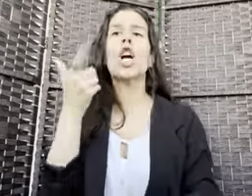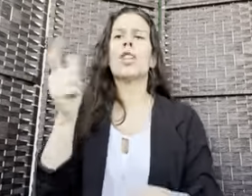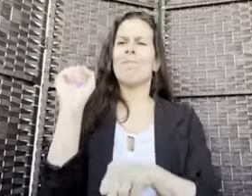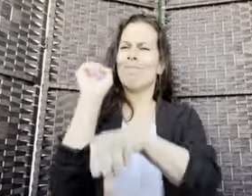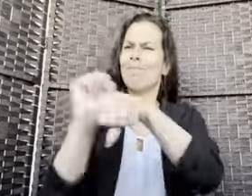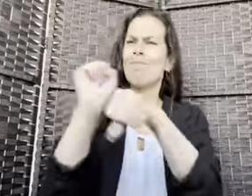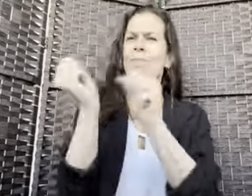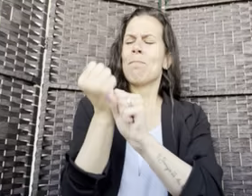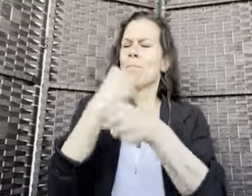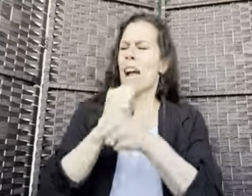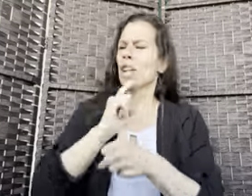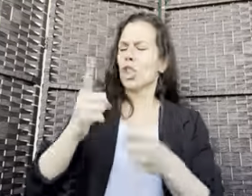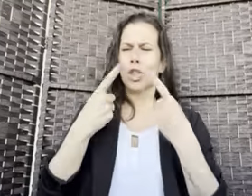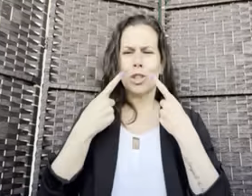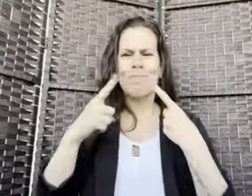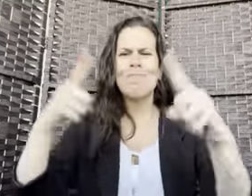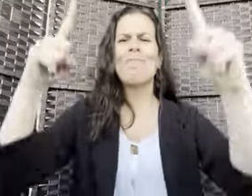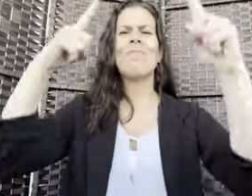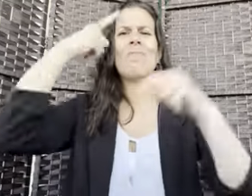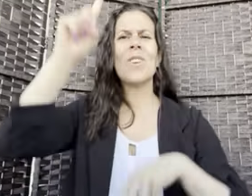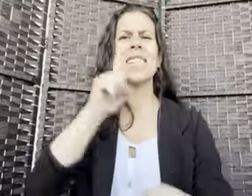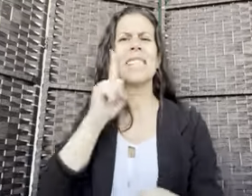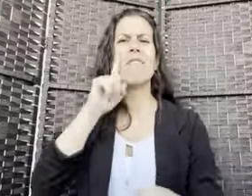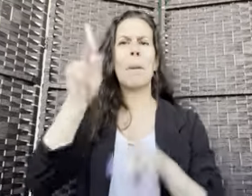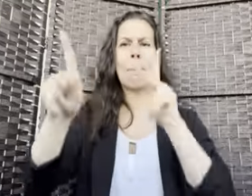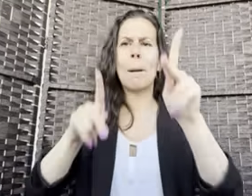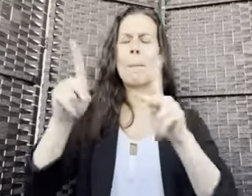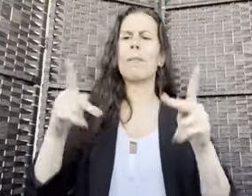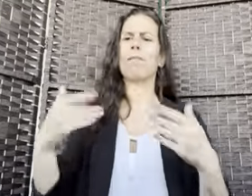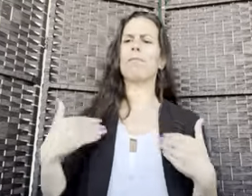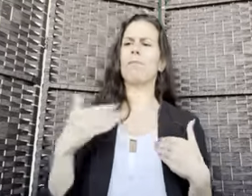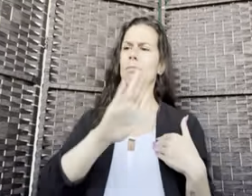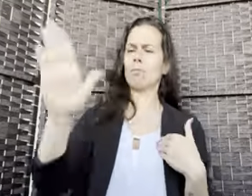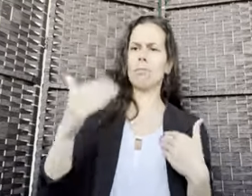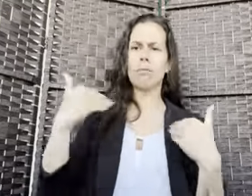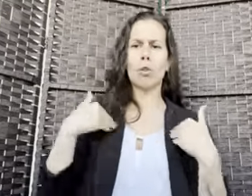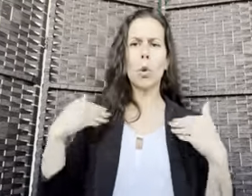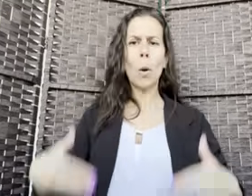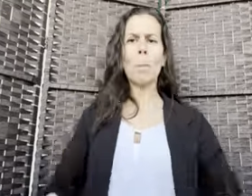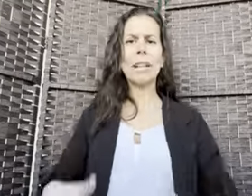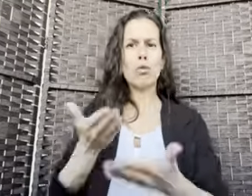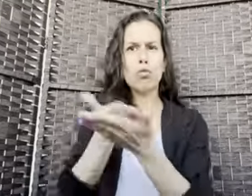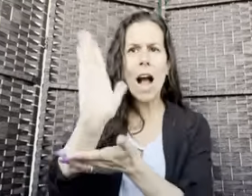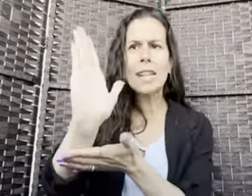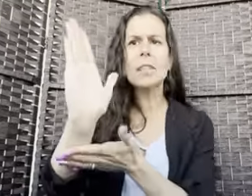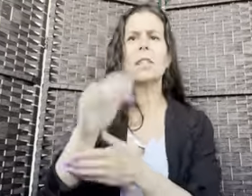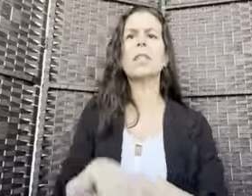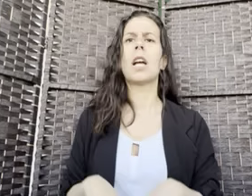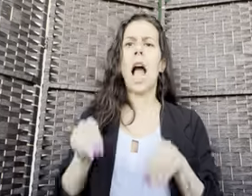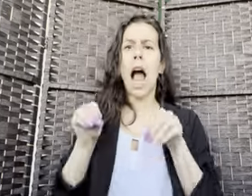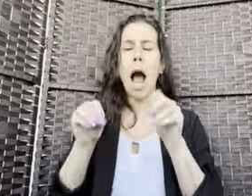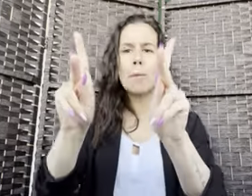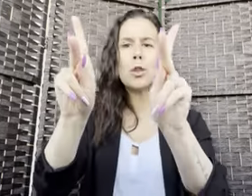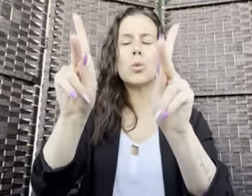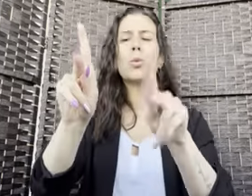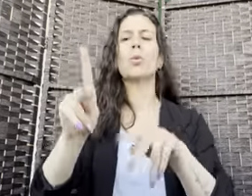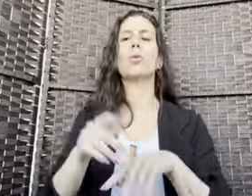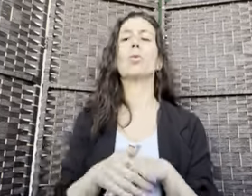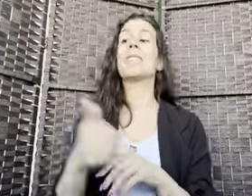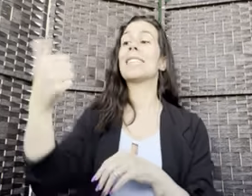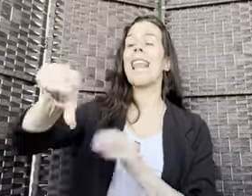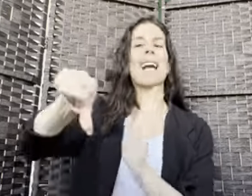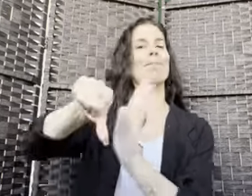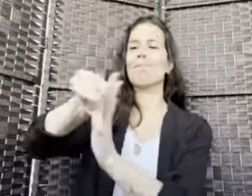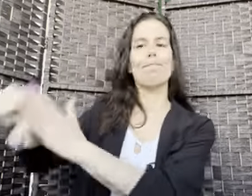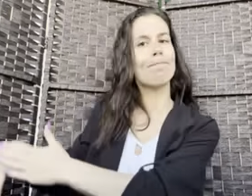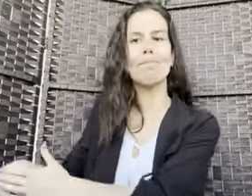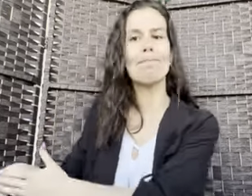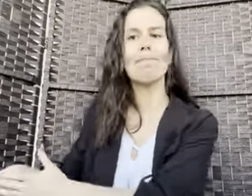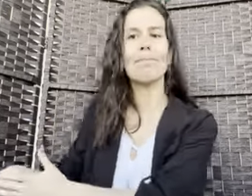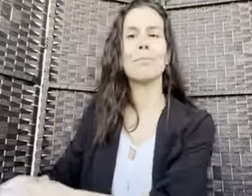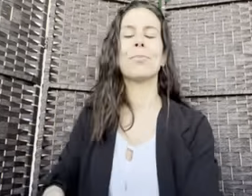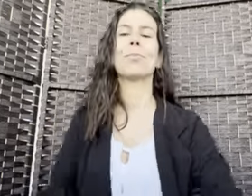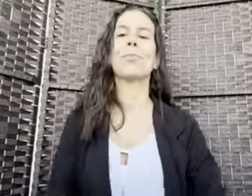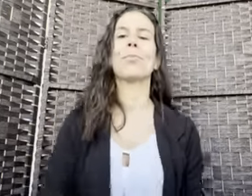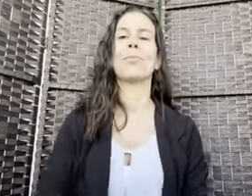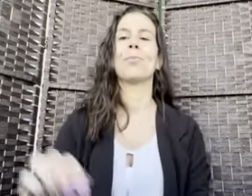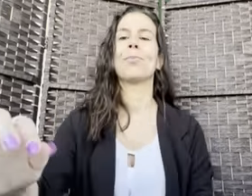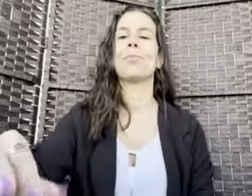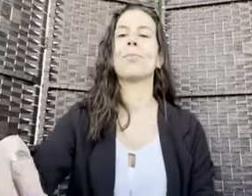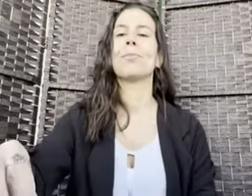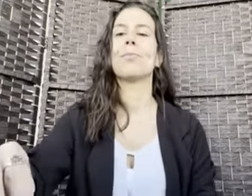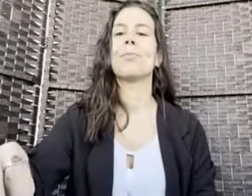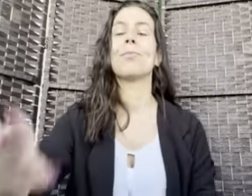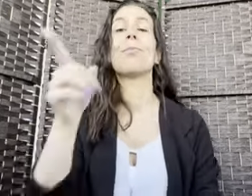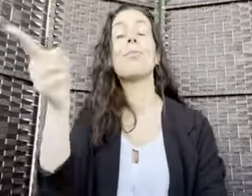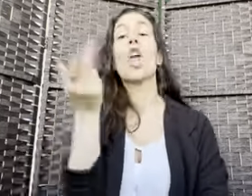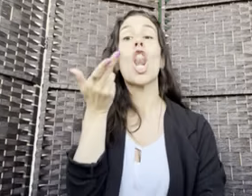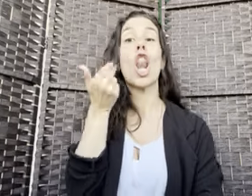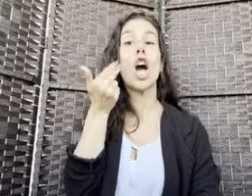Clerc's incredible work made it possible for Deaf people to have essential human rights and opportunities that would have otherwise been denied.